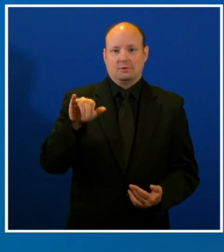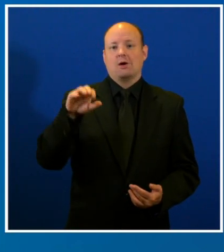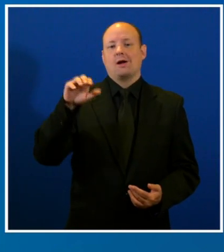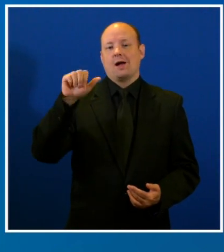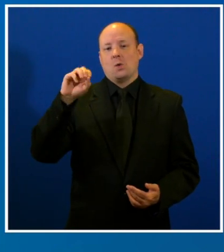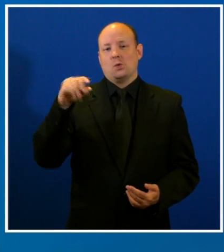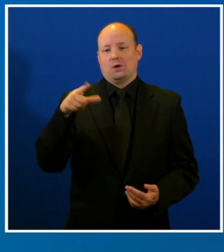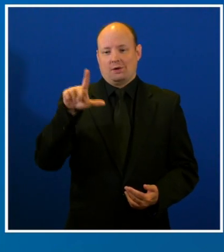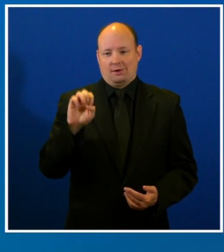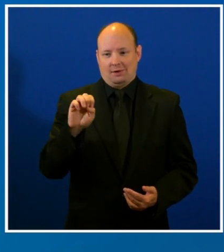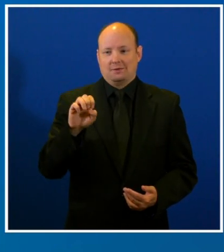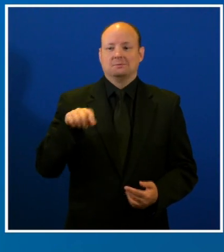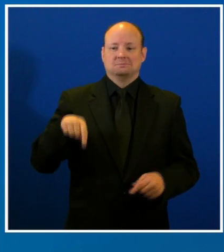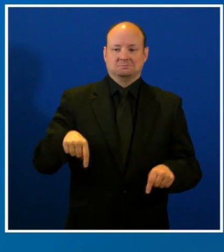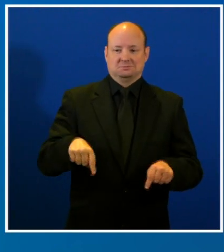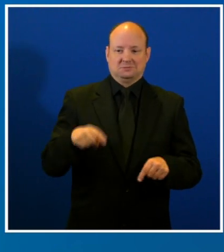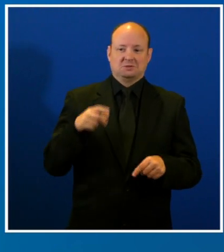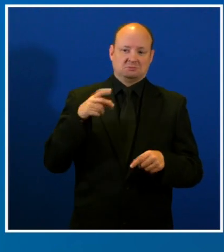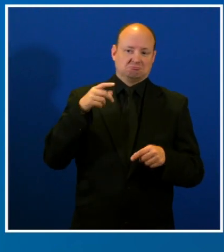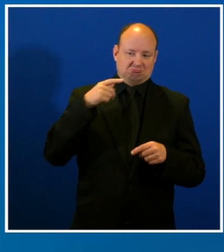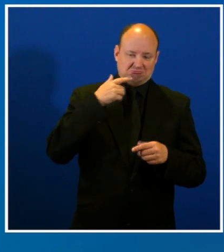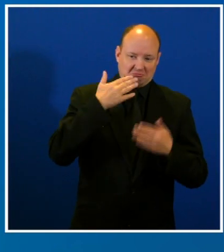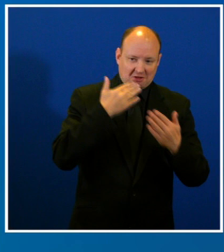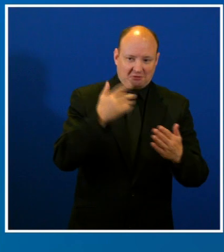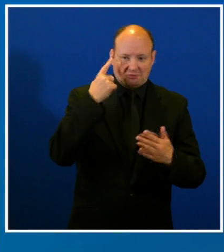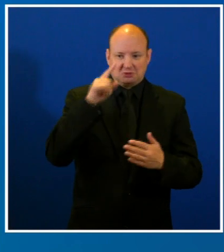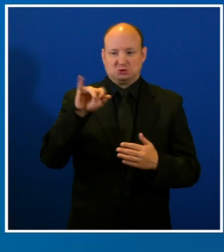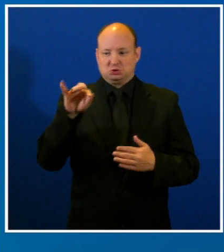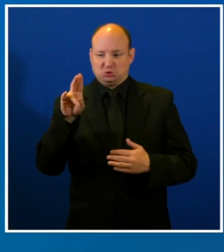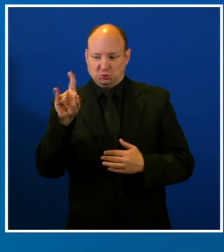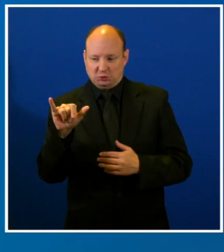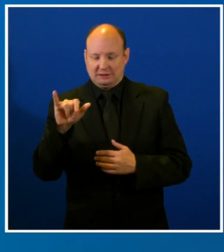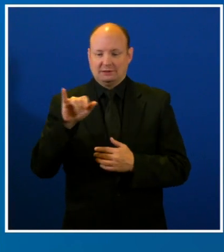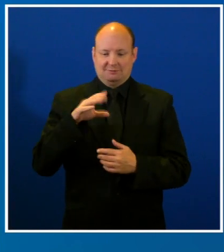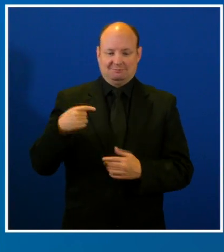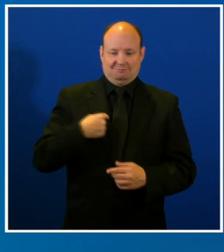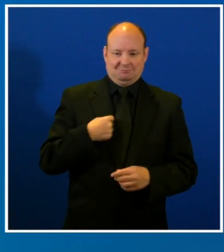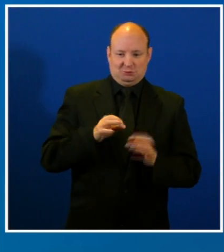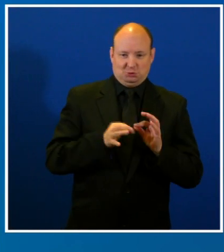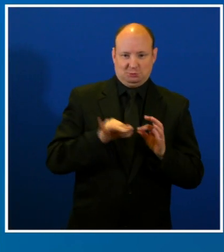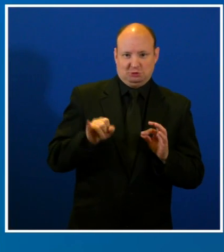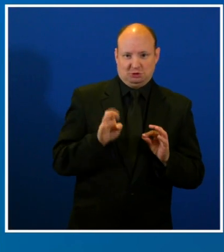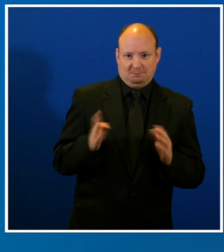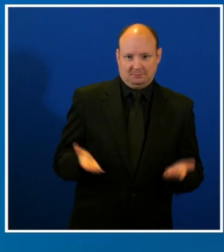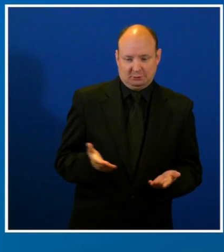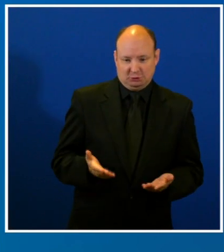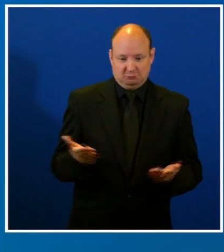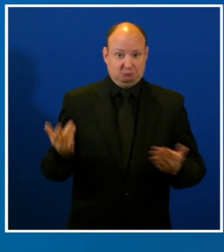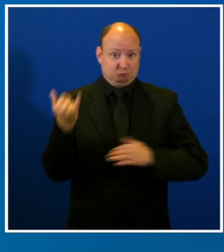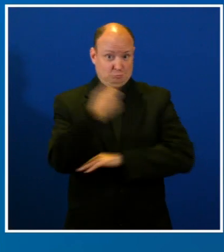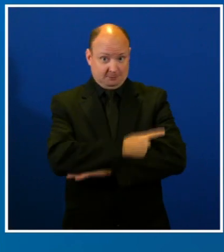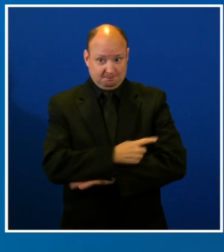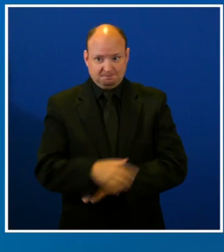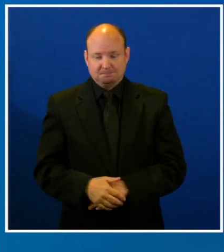Thank you to Judy and Jeb our American sign language interpreters today. Well, the COVID-19 case numbers